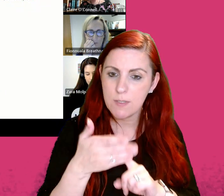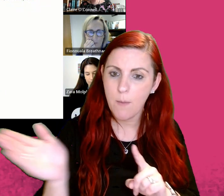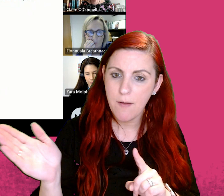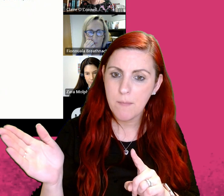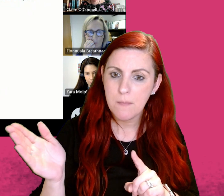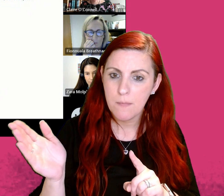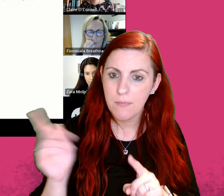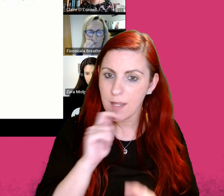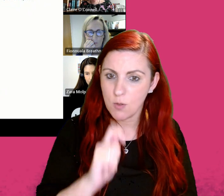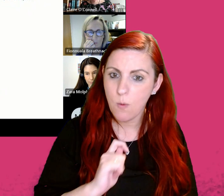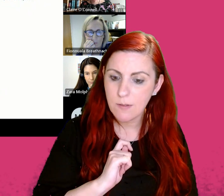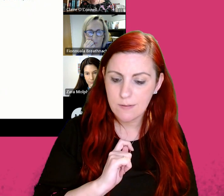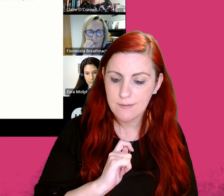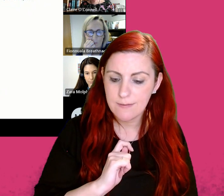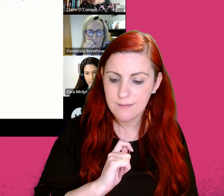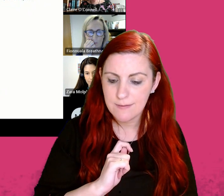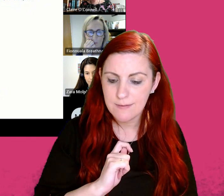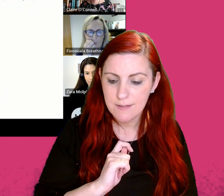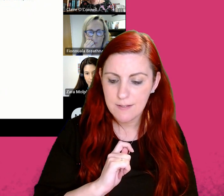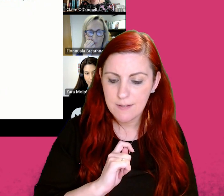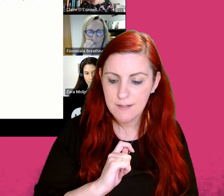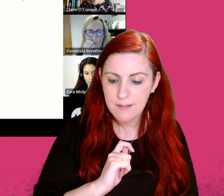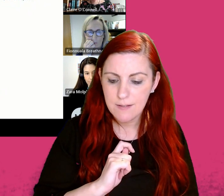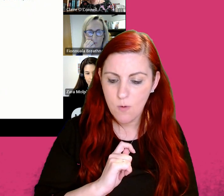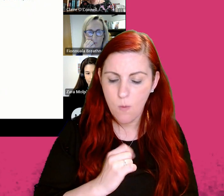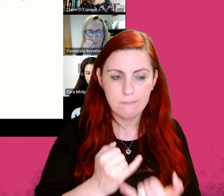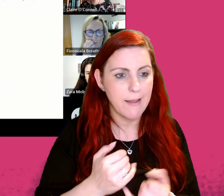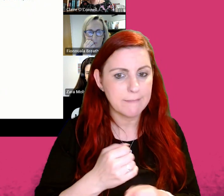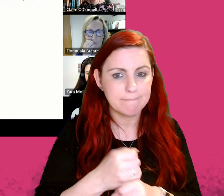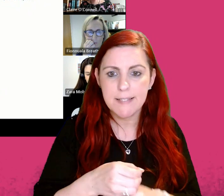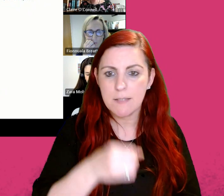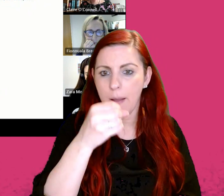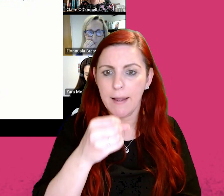you know and we're now talking about spinal cord injury repair so that was really interesting and